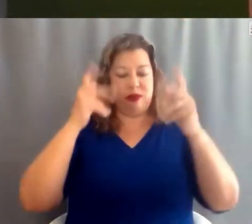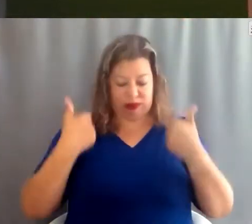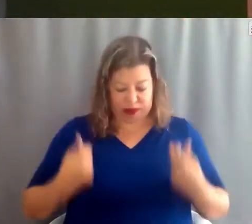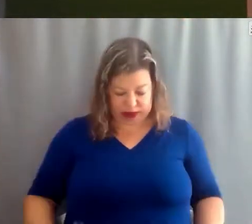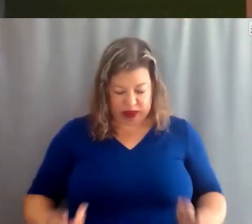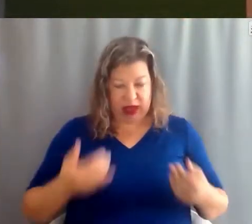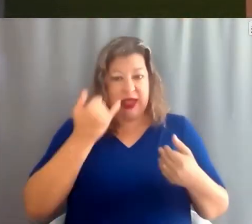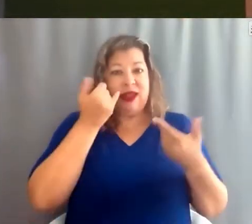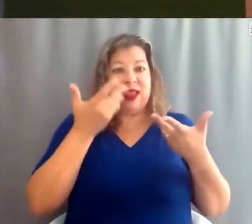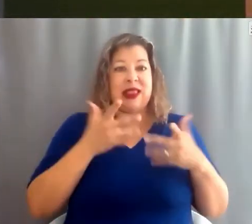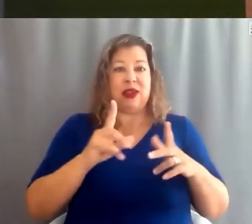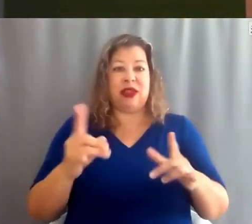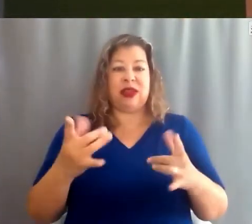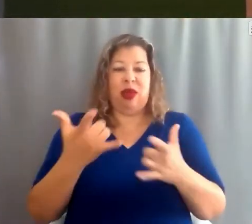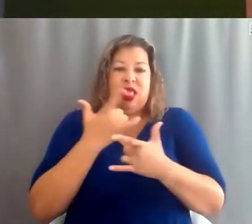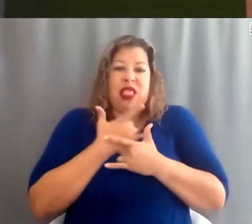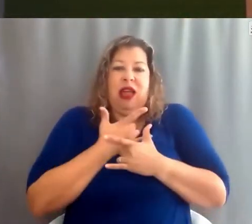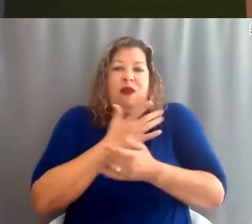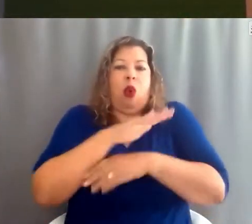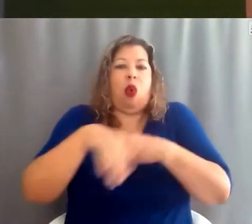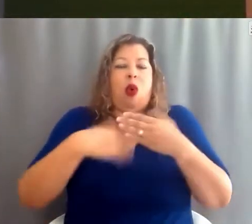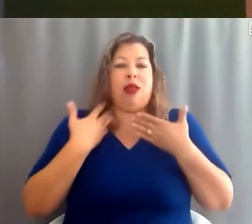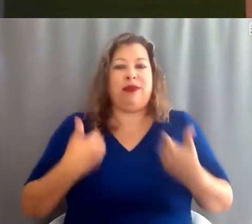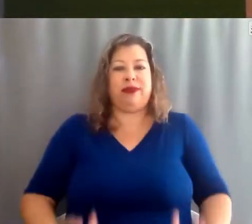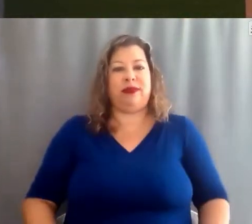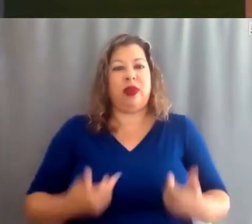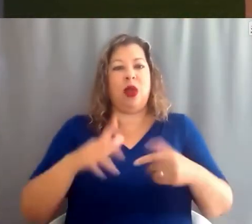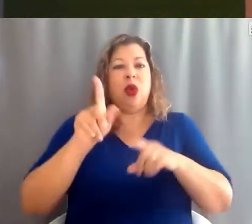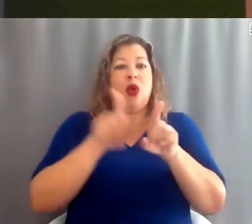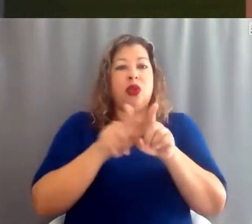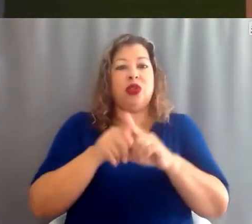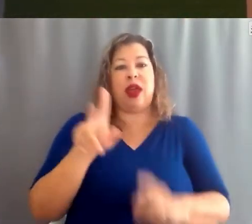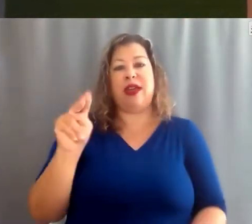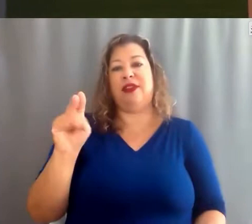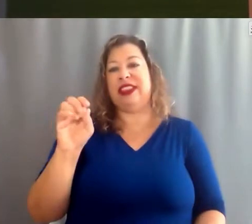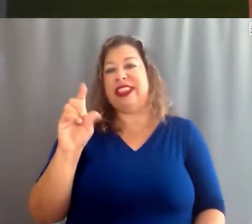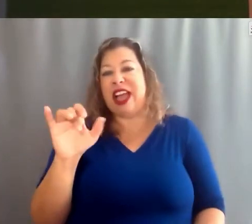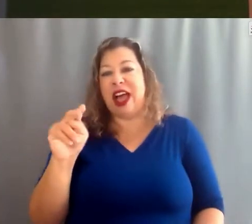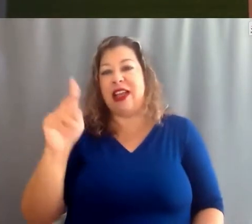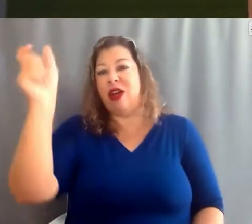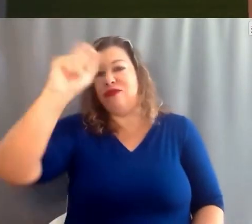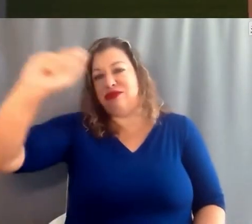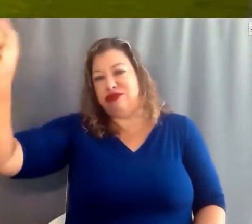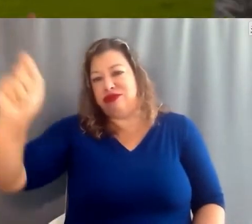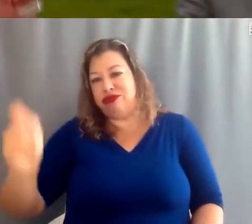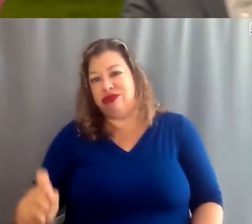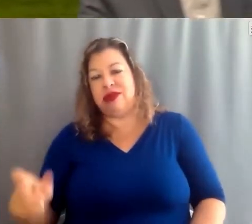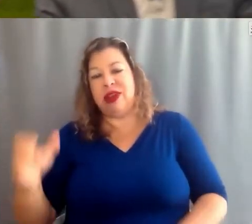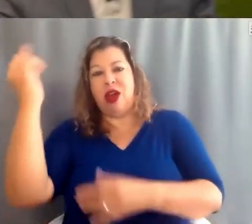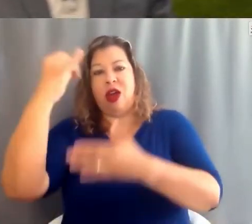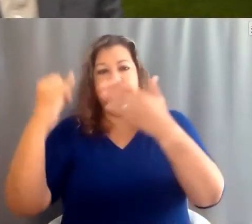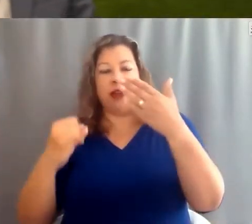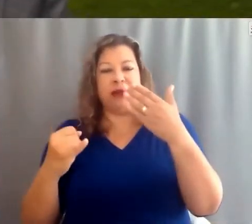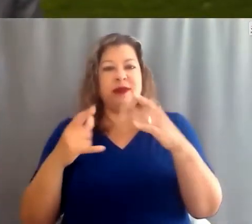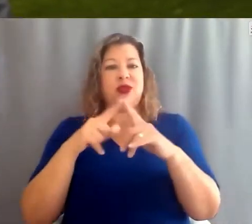if you let someone love all of you. We also have neon art there. The art represents where the young folks are, their